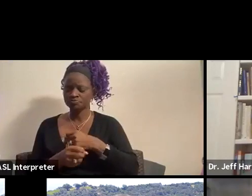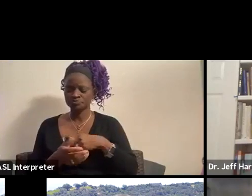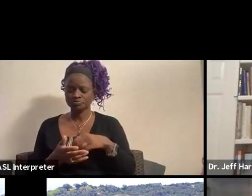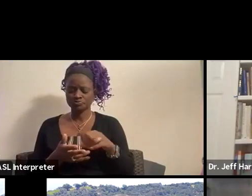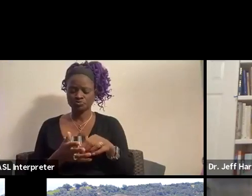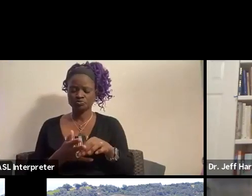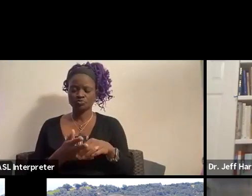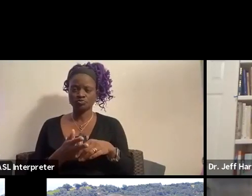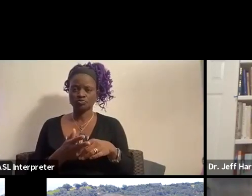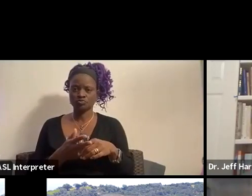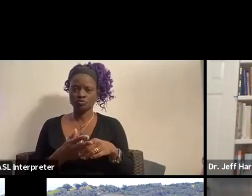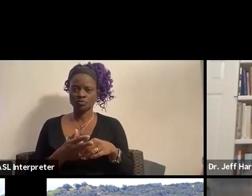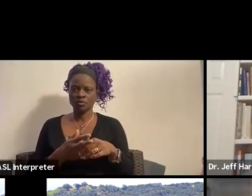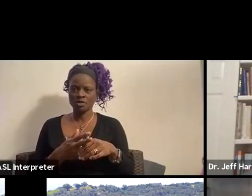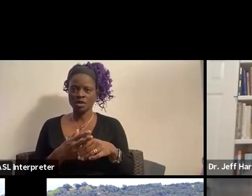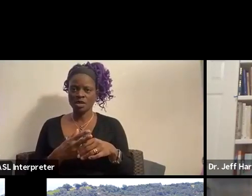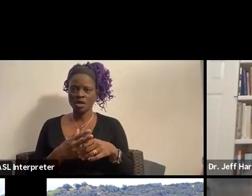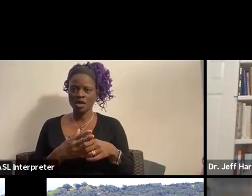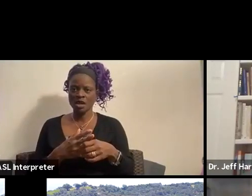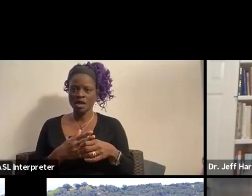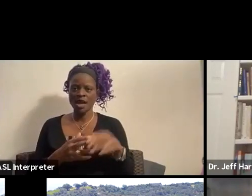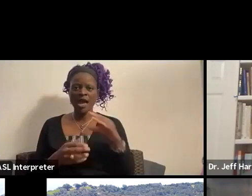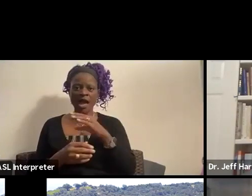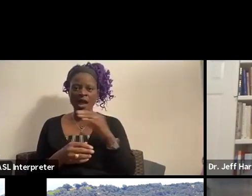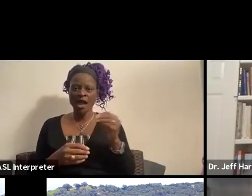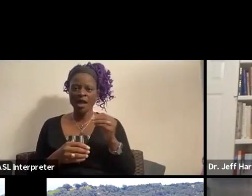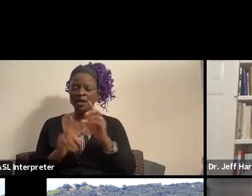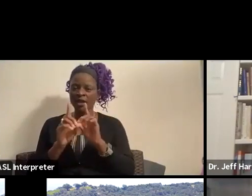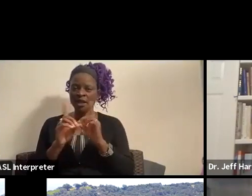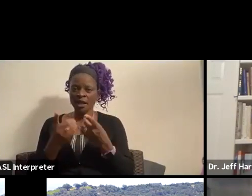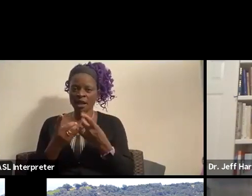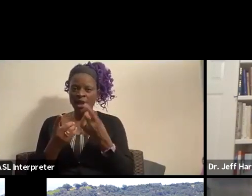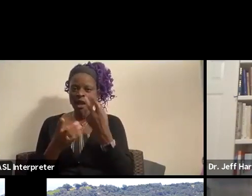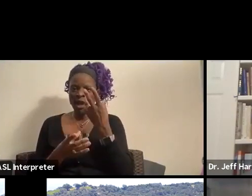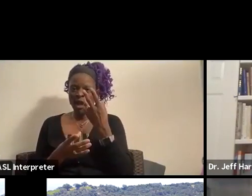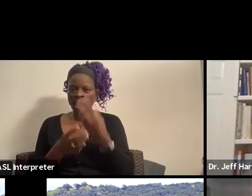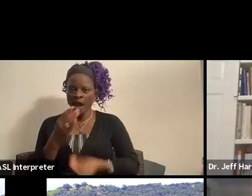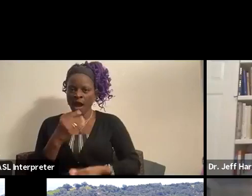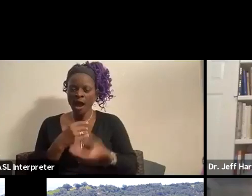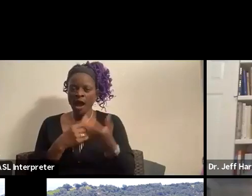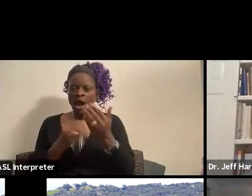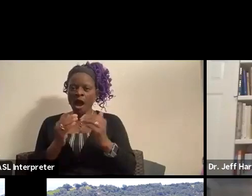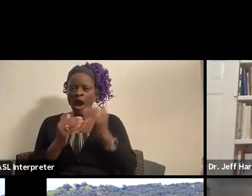the districts collectively have lost over 700 days of instruction. Now look at it.